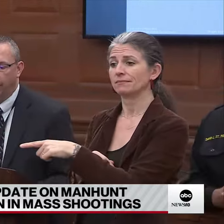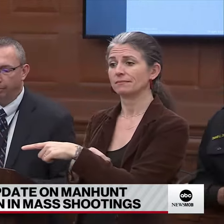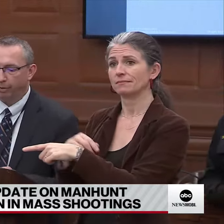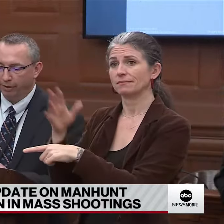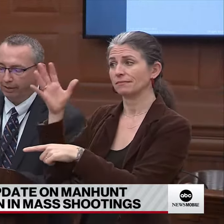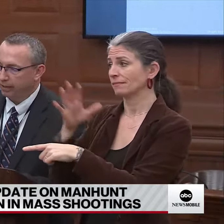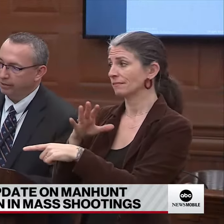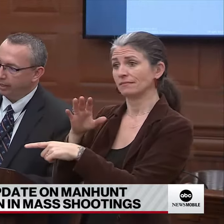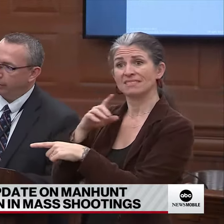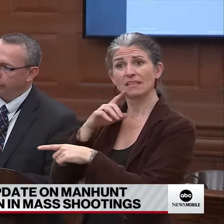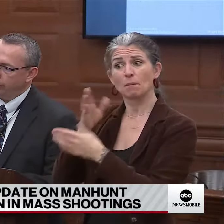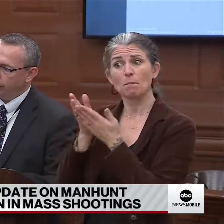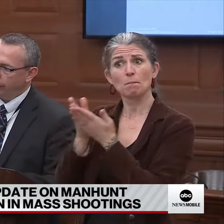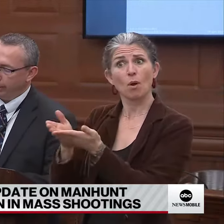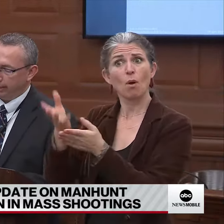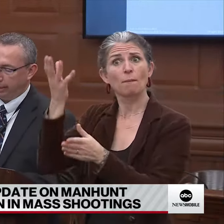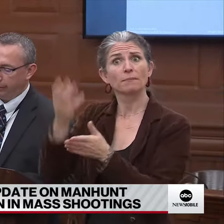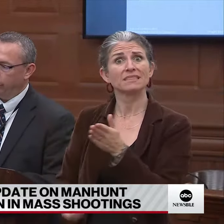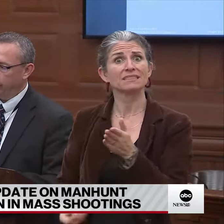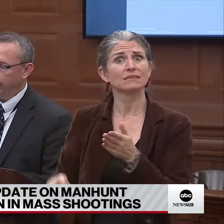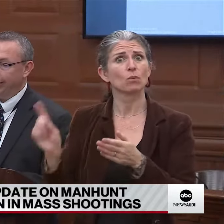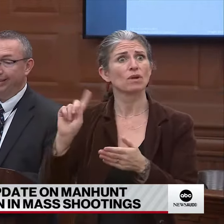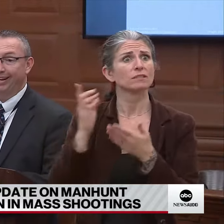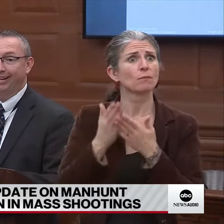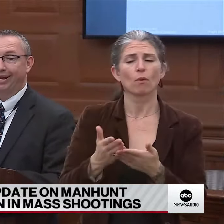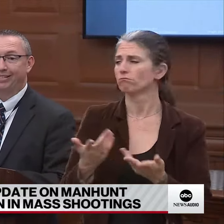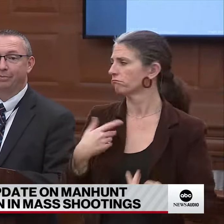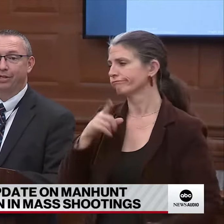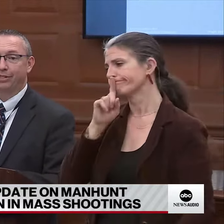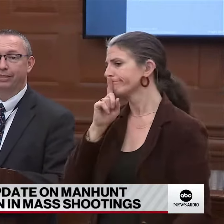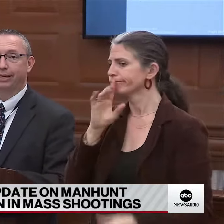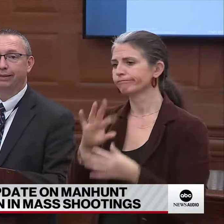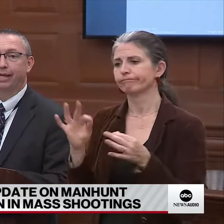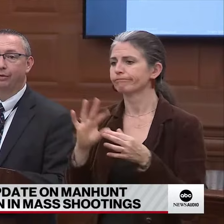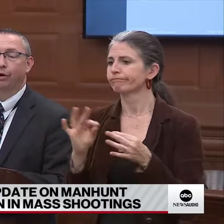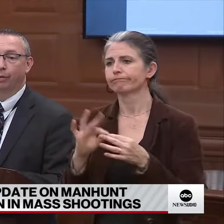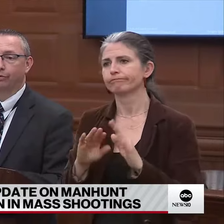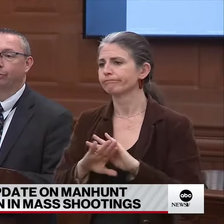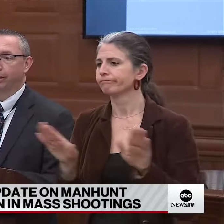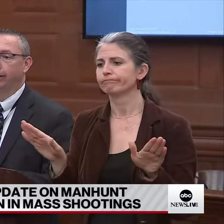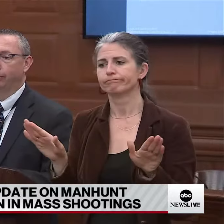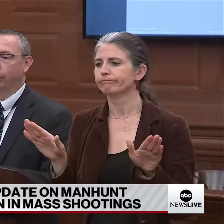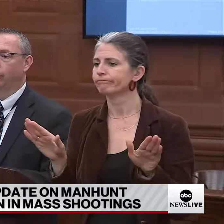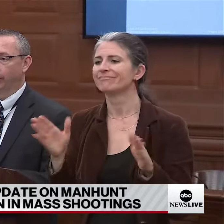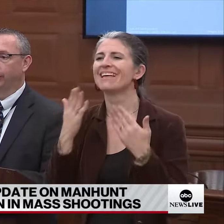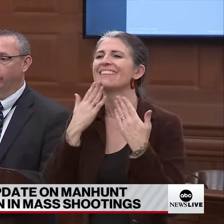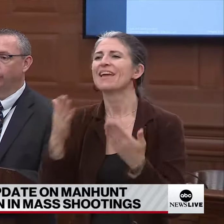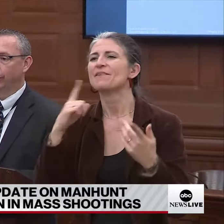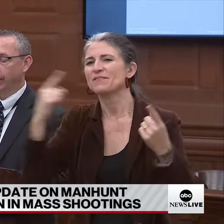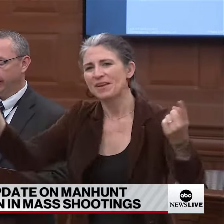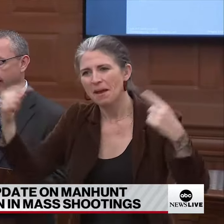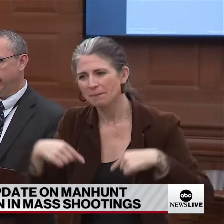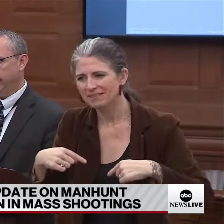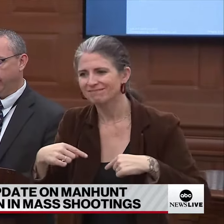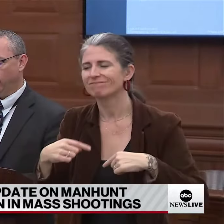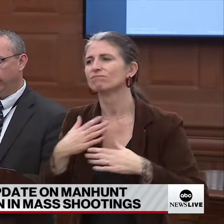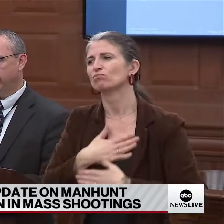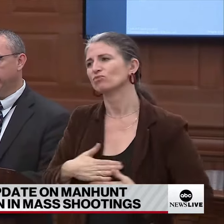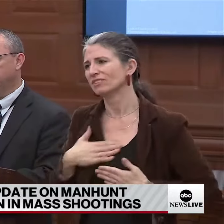IN THE CASE OF ASSAULT, THESE THINGS TAKE TIME. SO I THINK I'M NOT PREPARED TO ANSWER THAT QUESTION, BUT I